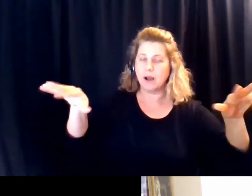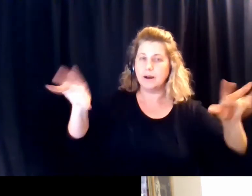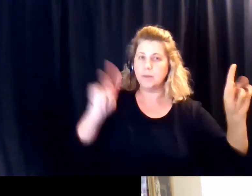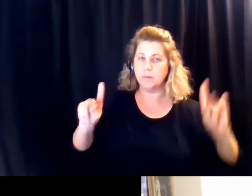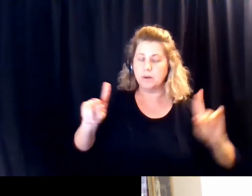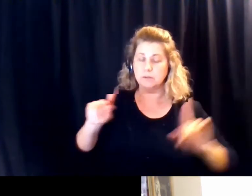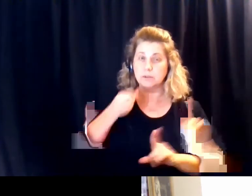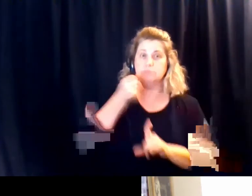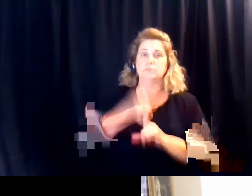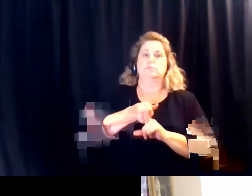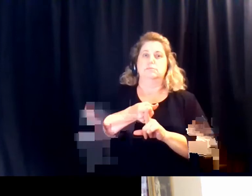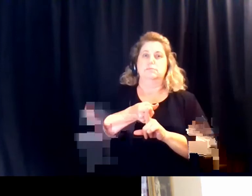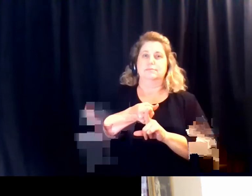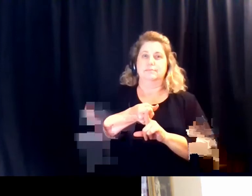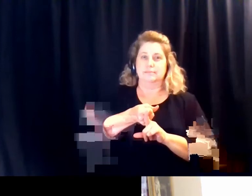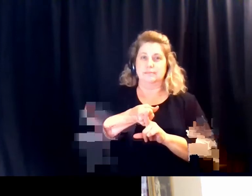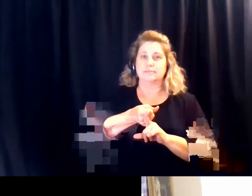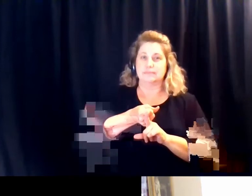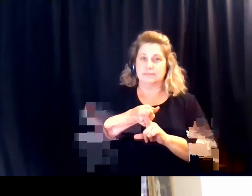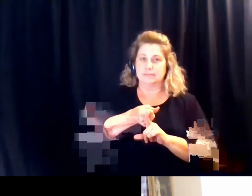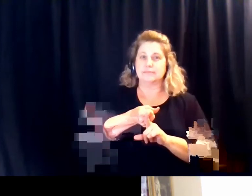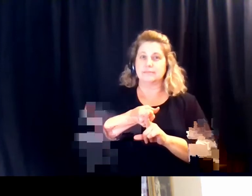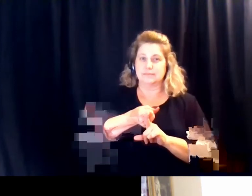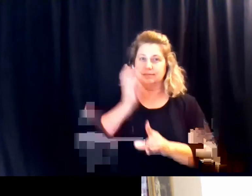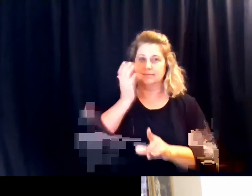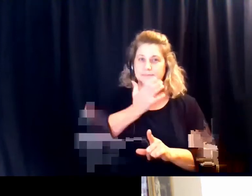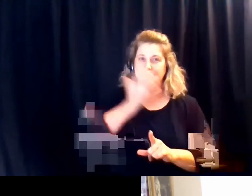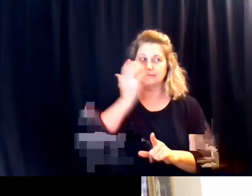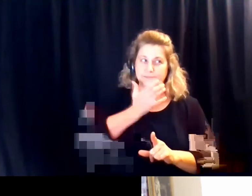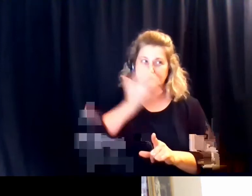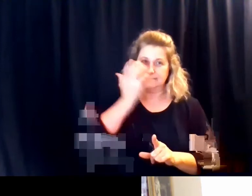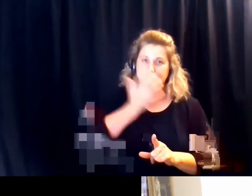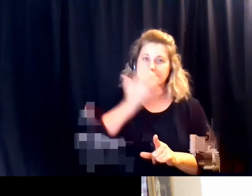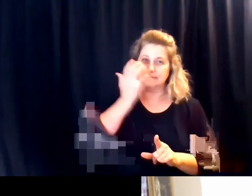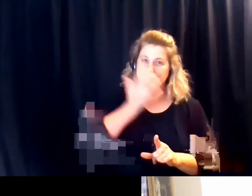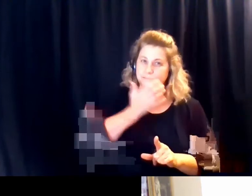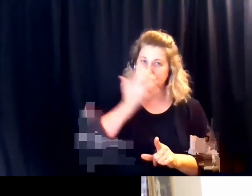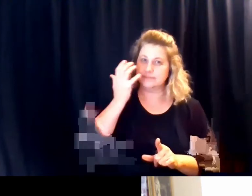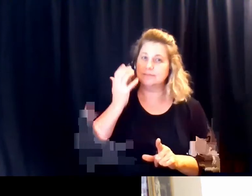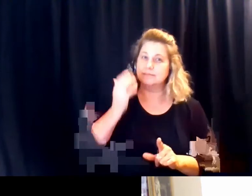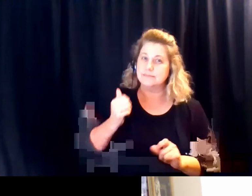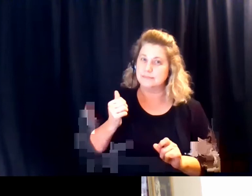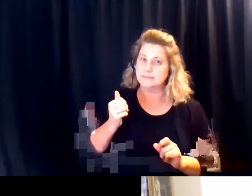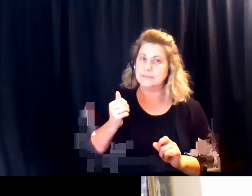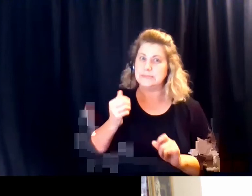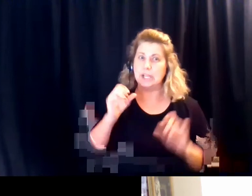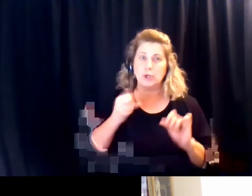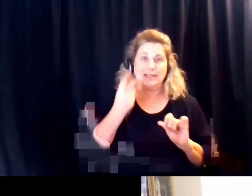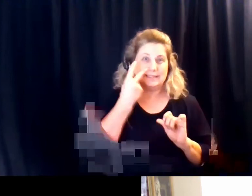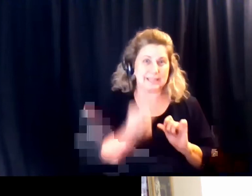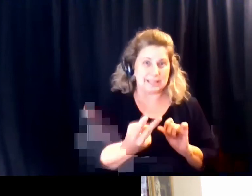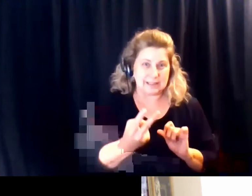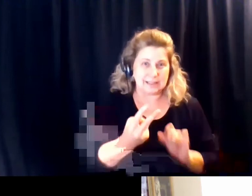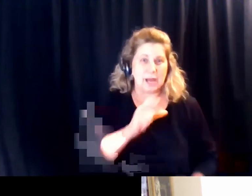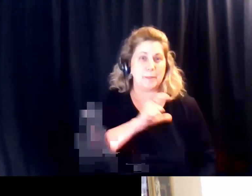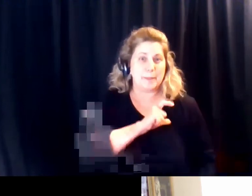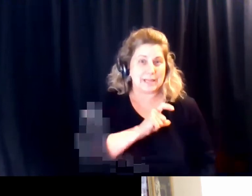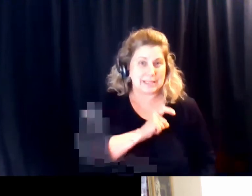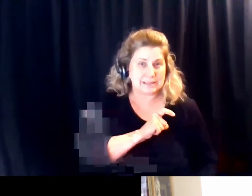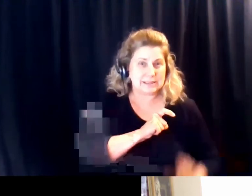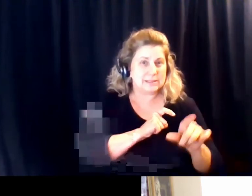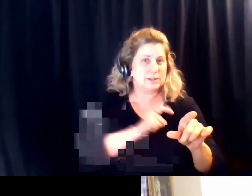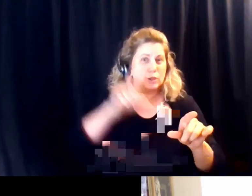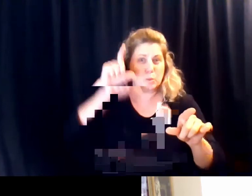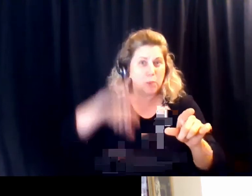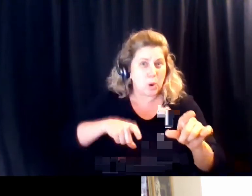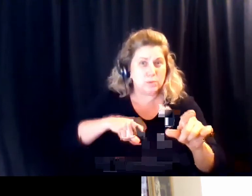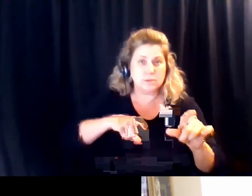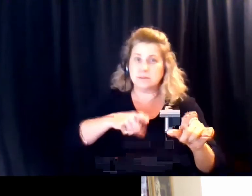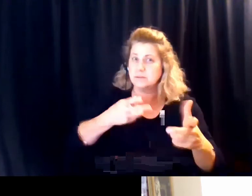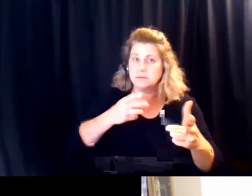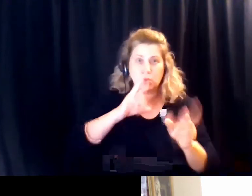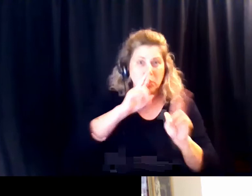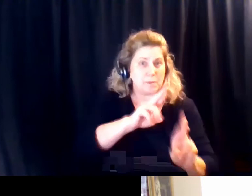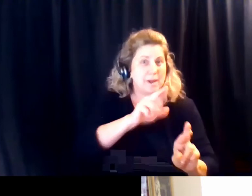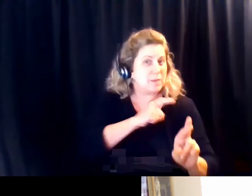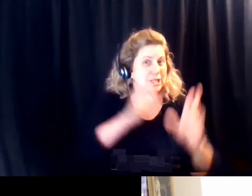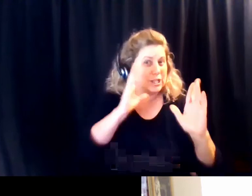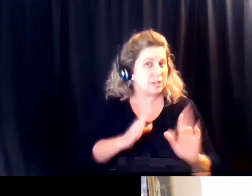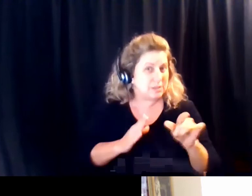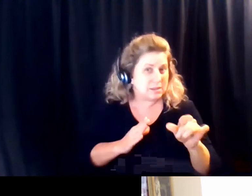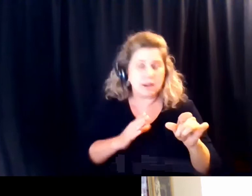Judith Heumann: Well, where's the moral obligation to protect other people around you. I just think we have these bogus selfish views that in the end are costing us billions of dollars.